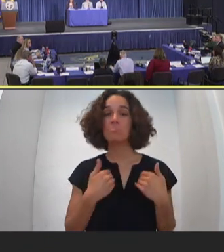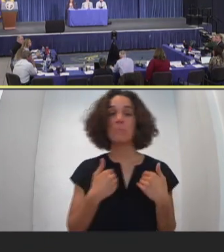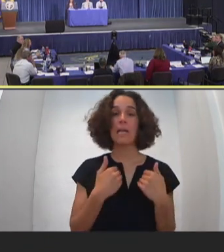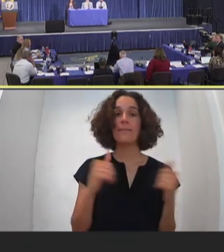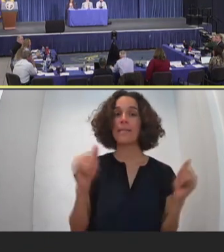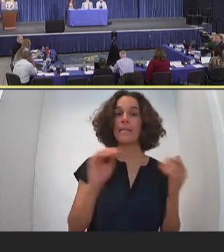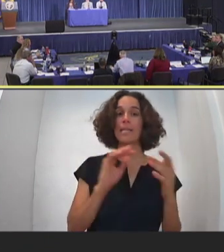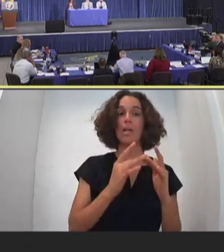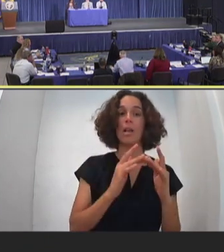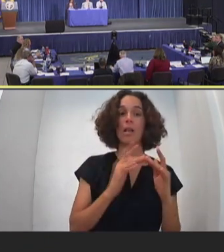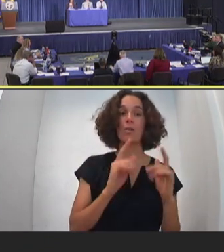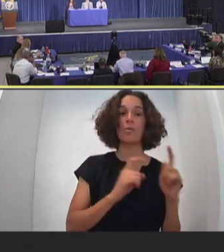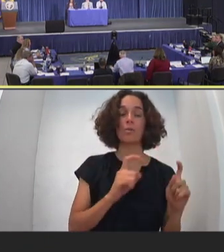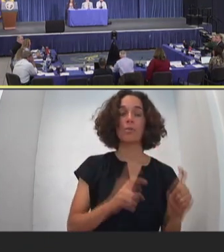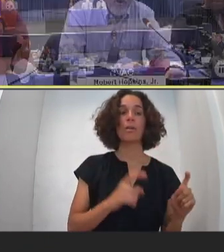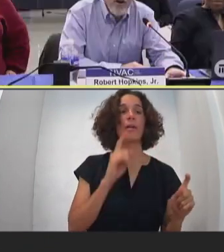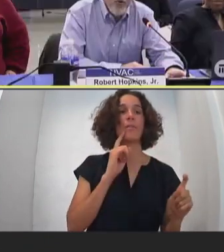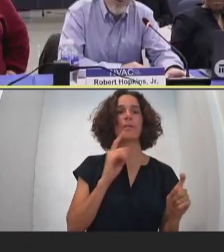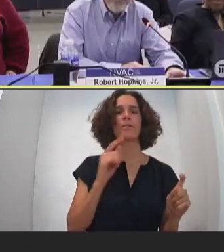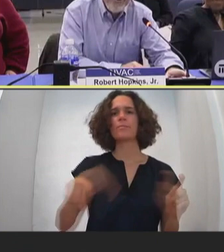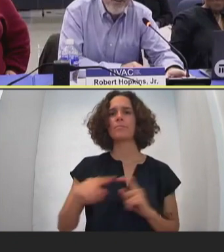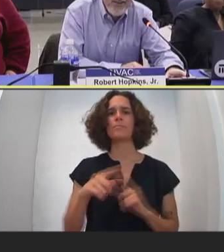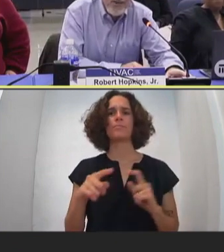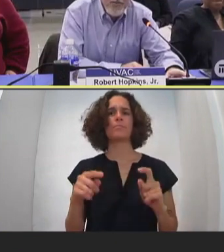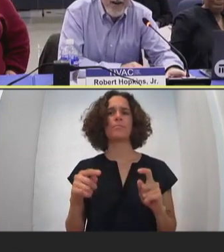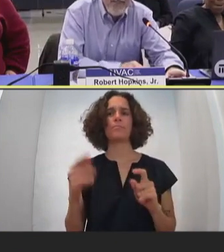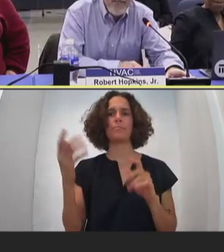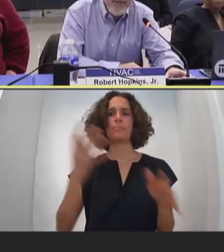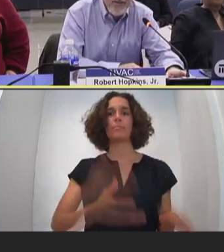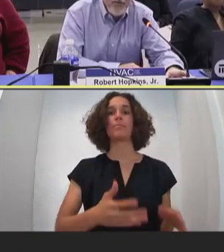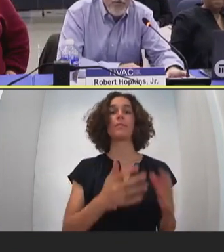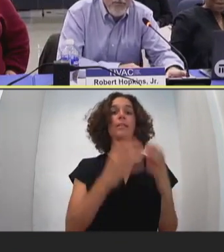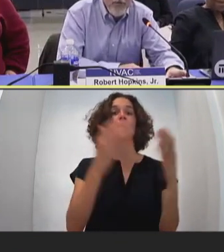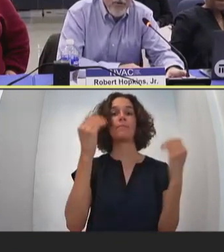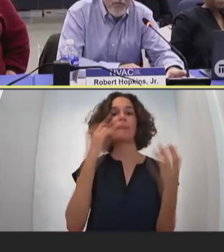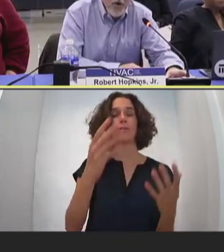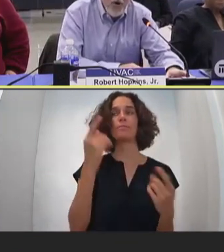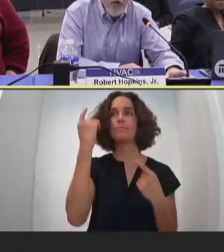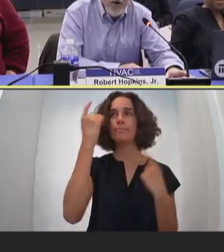think you've all left us with a great deal to think about. We've come a long way, but we've